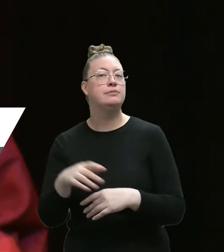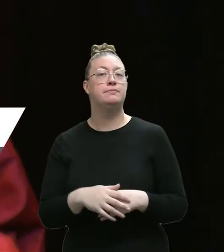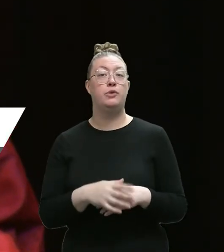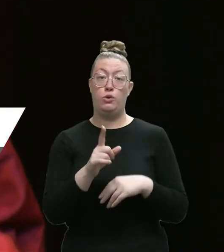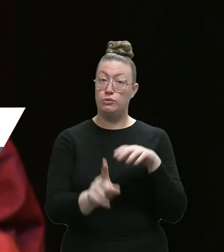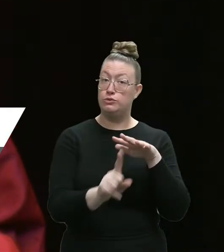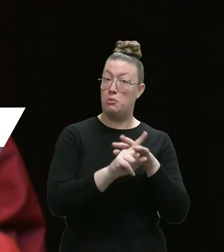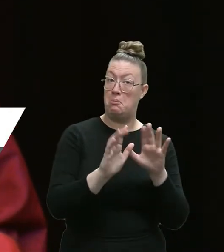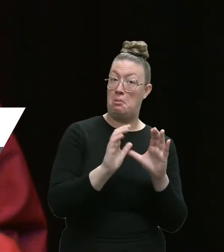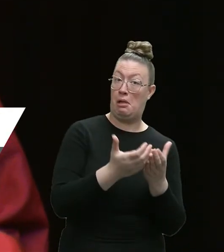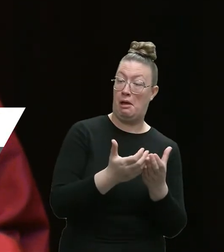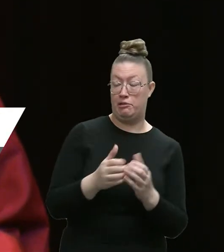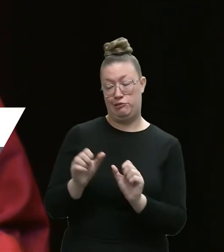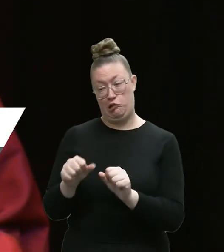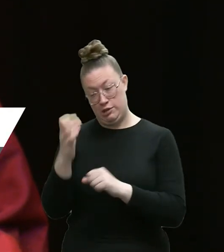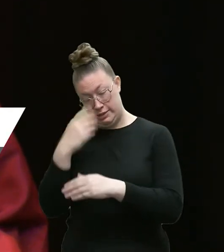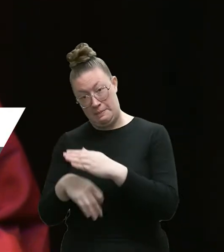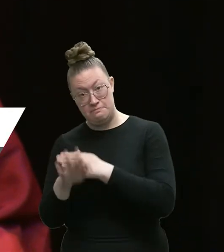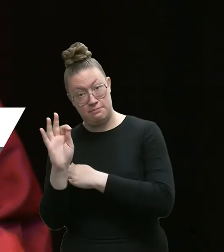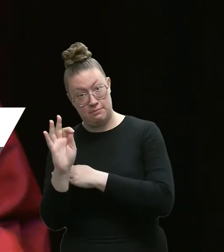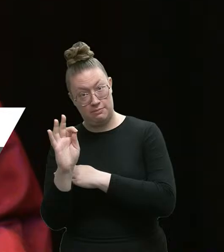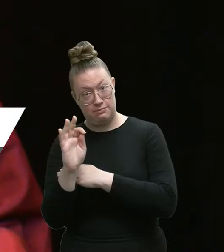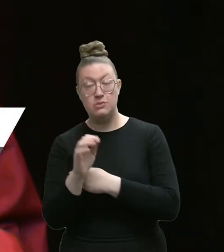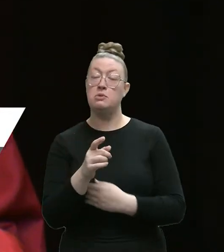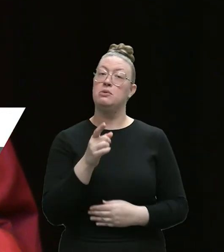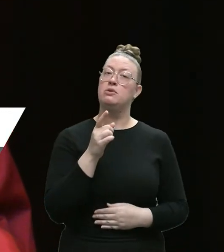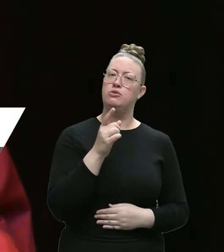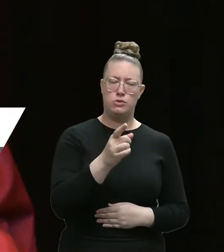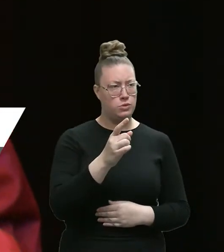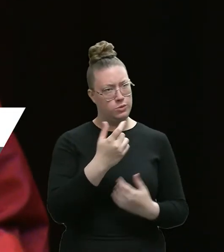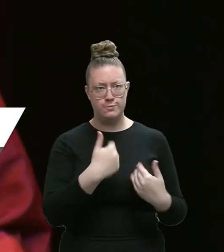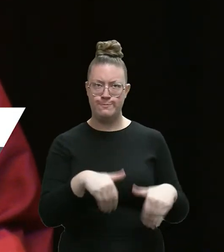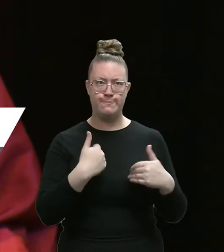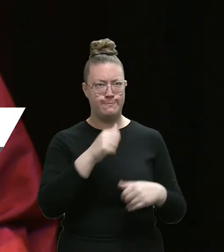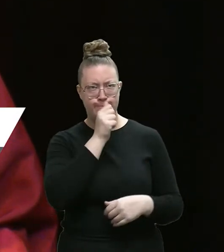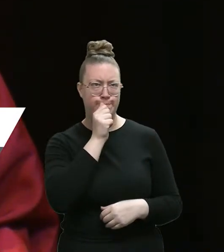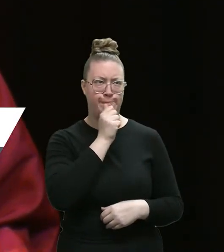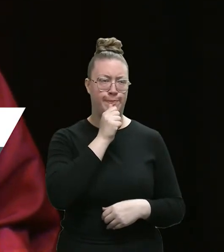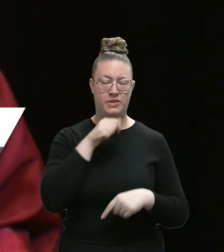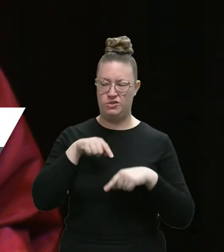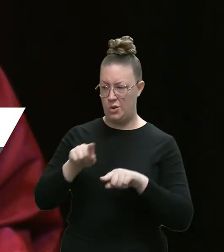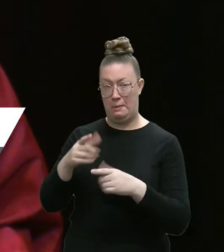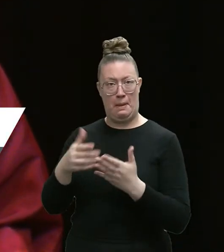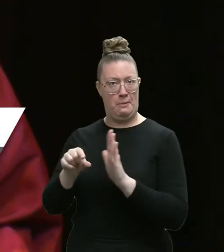I'd like to say glory to god and all of my achievements. Glory to him, without accepting Jesus Christ as my savior,